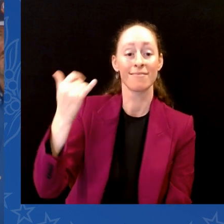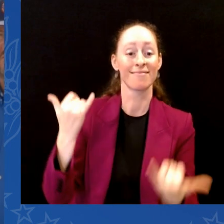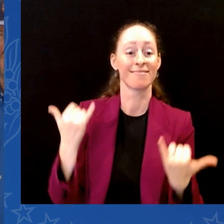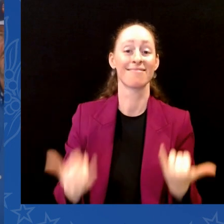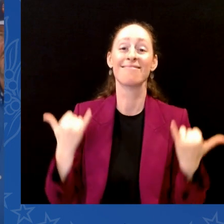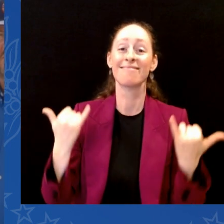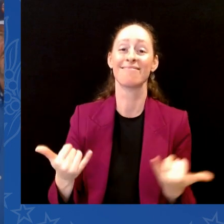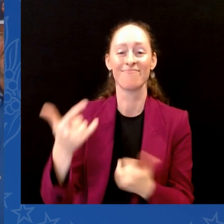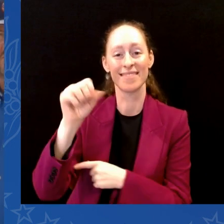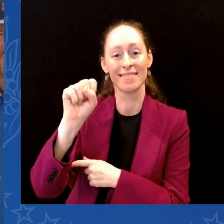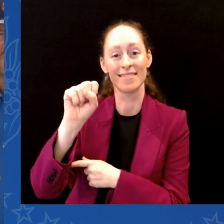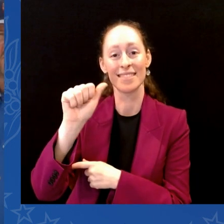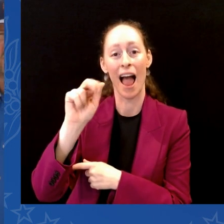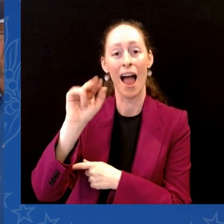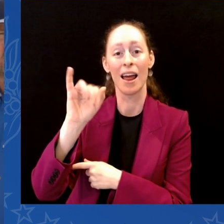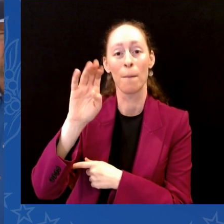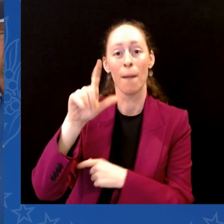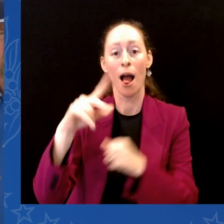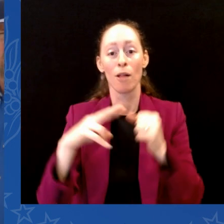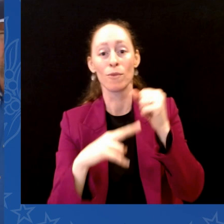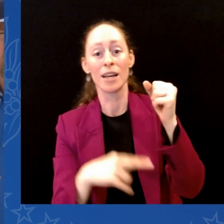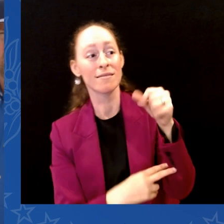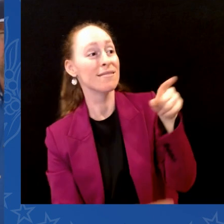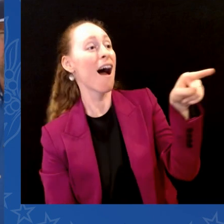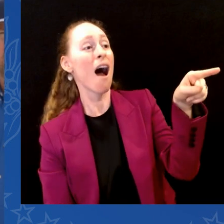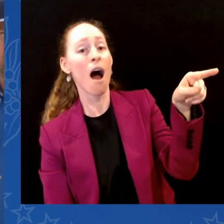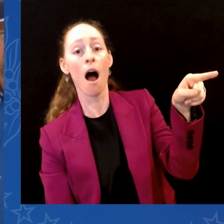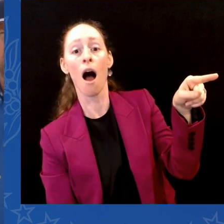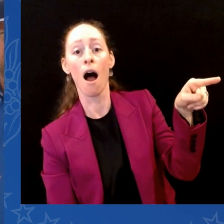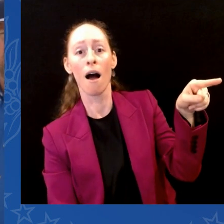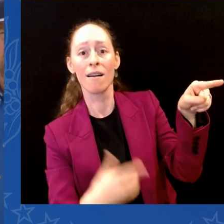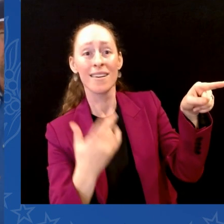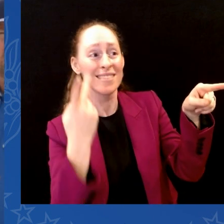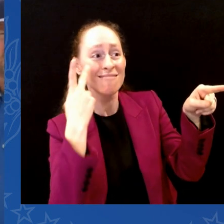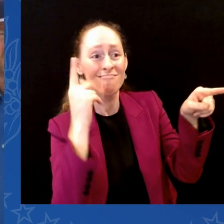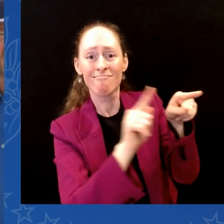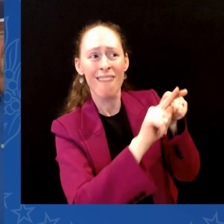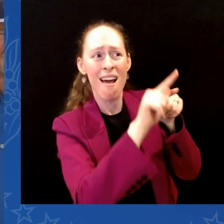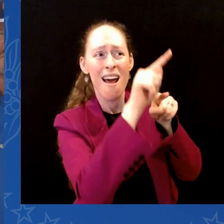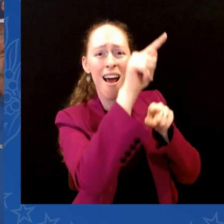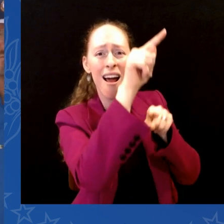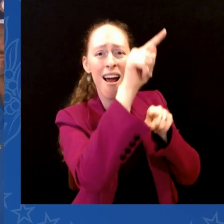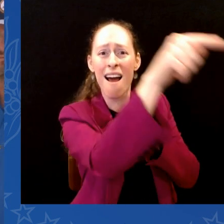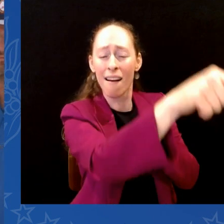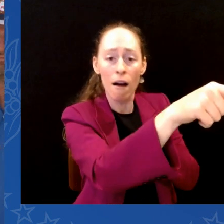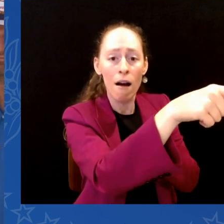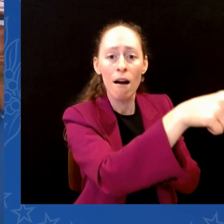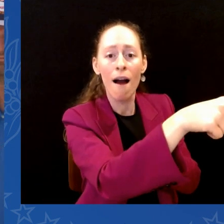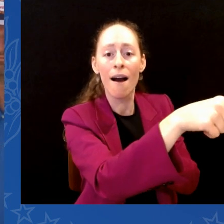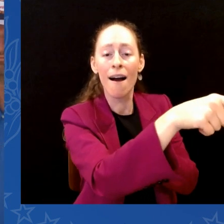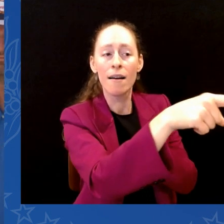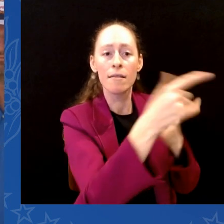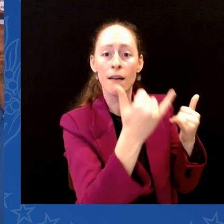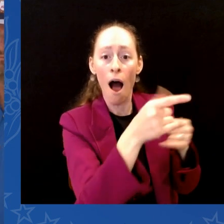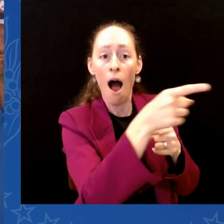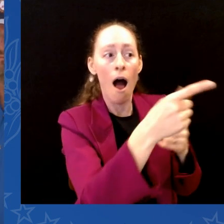and had a different roof and different foundations, they did very well. They -- they survived.